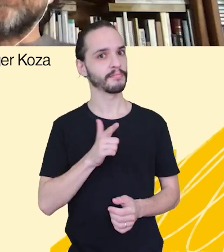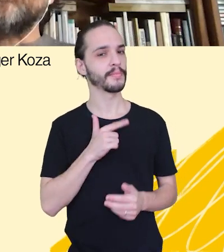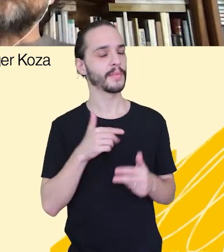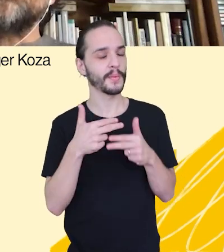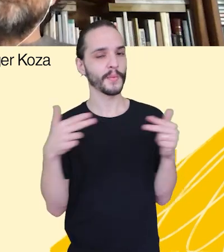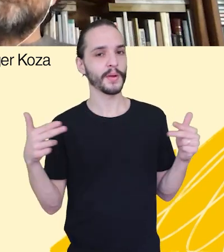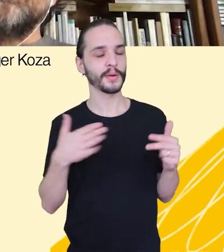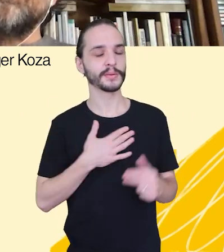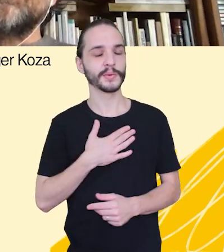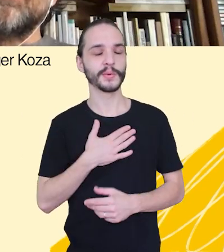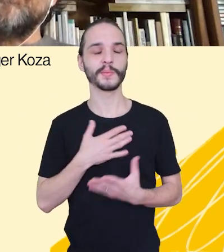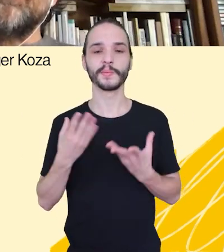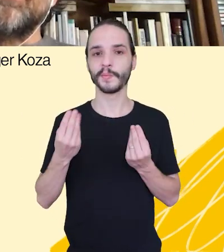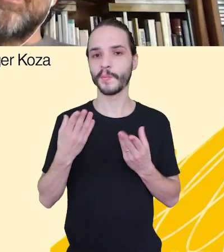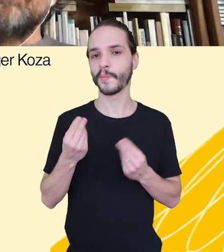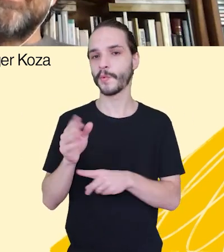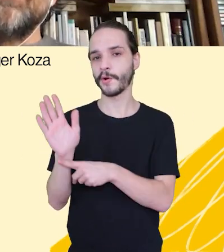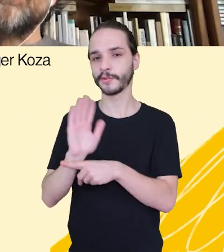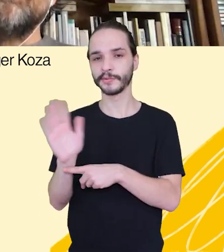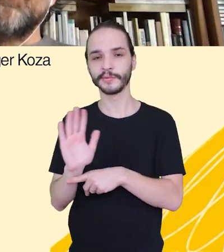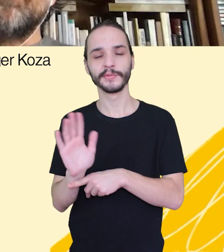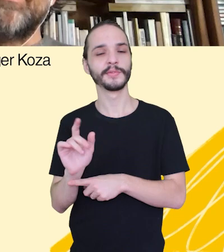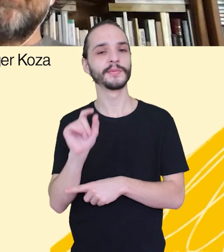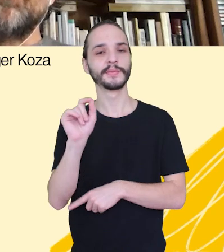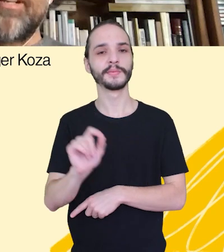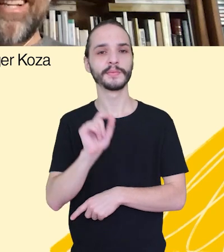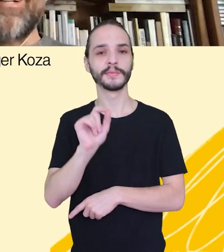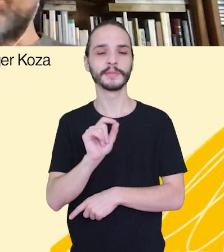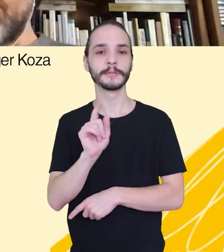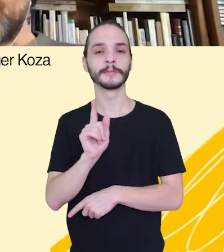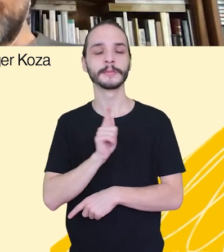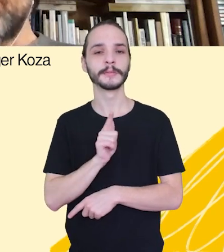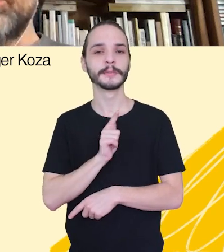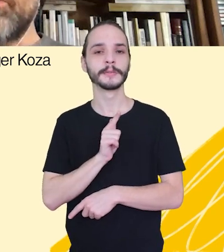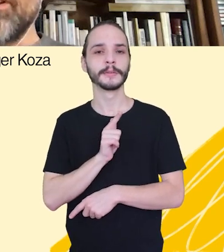And also something that nowadays nobody knows exactly what to do